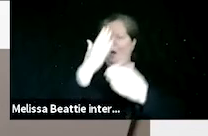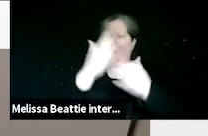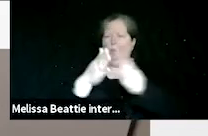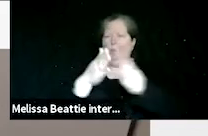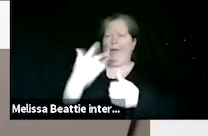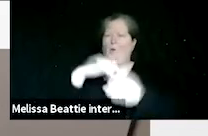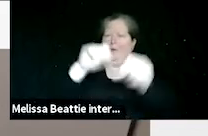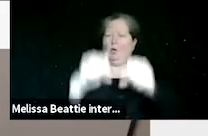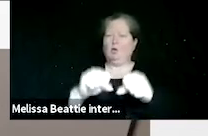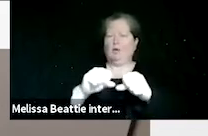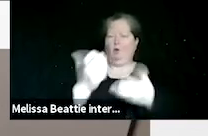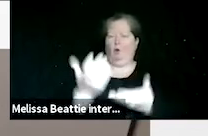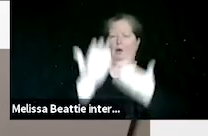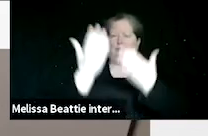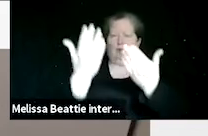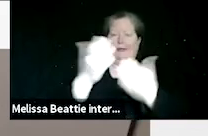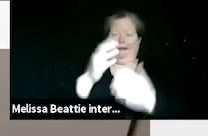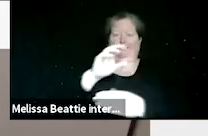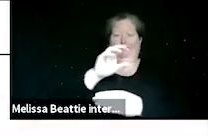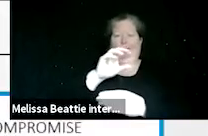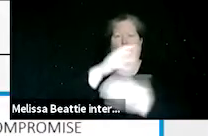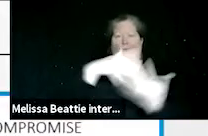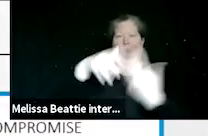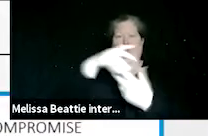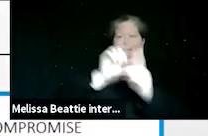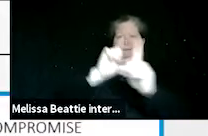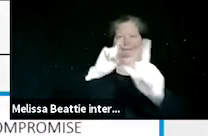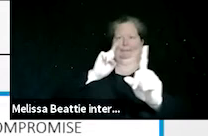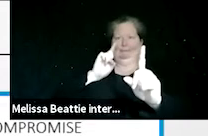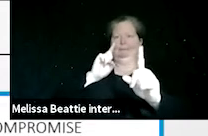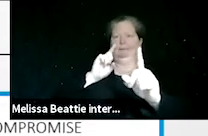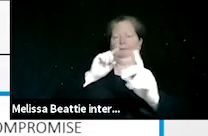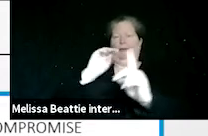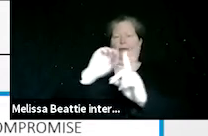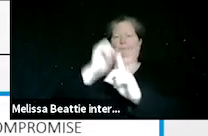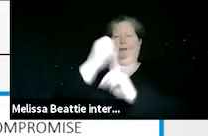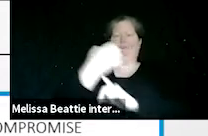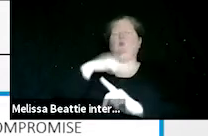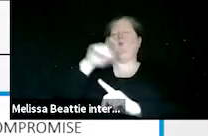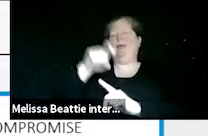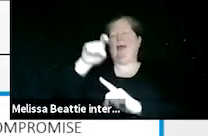environment. It's kind of hard to do. So we knew that we would need to virtualize it. So we had